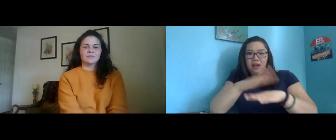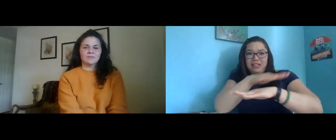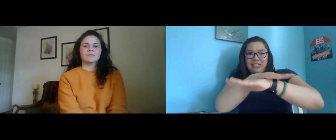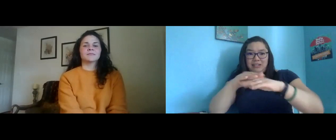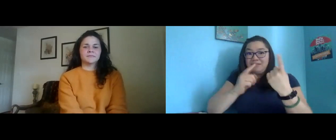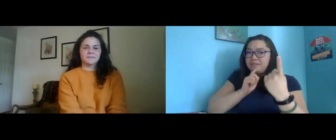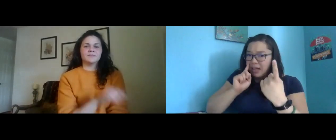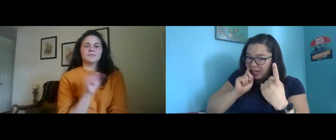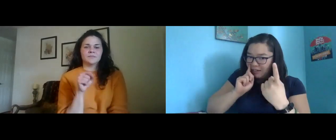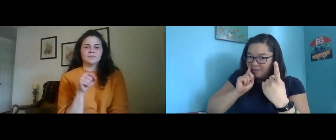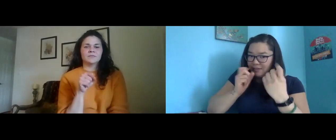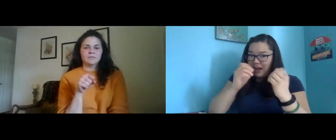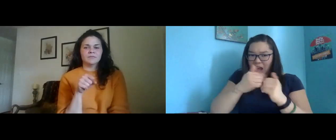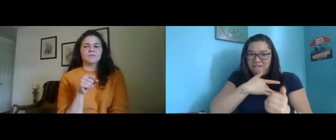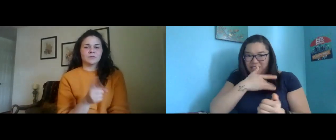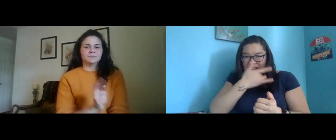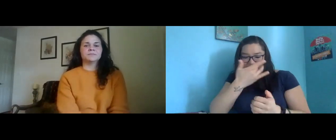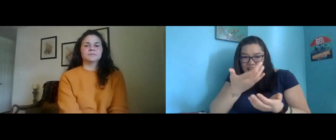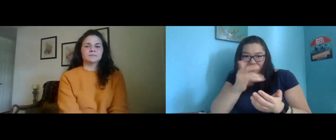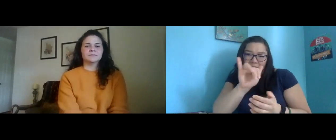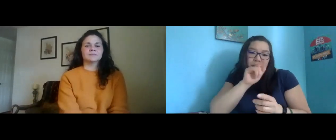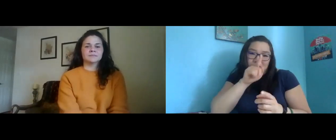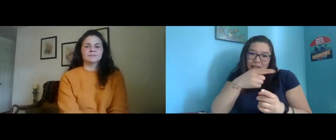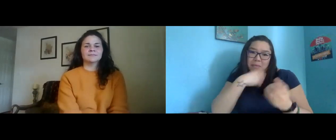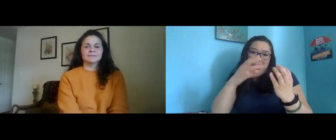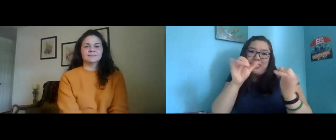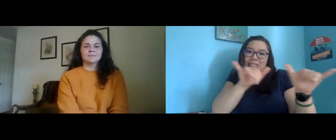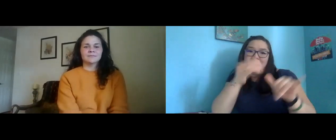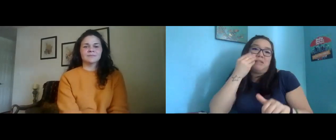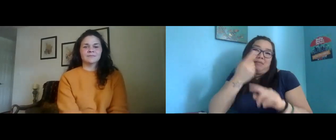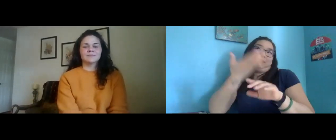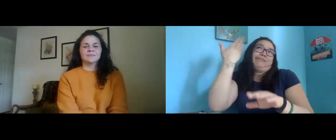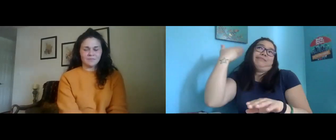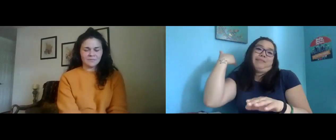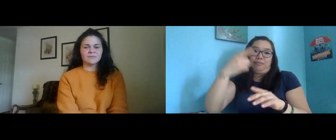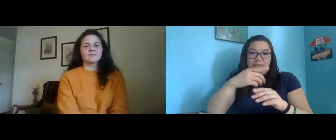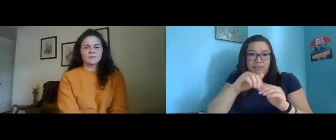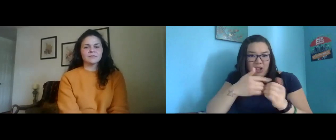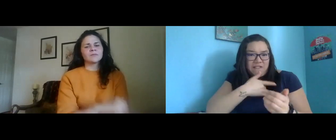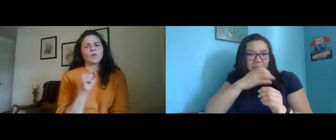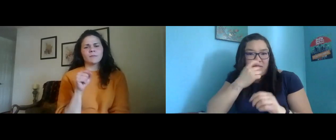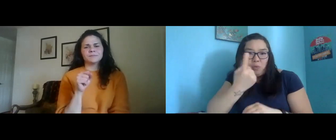being the only Deaf character in the production--How did it feel? Really, it’s probably similar to many experiences you’ve had in the past,